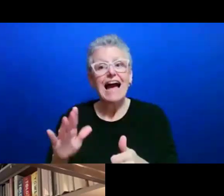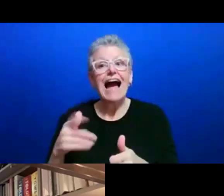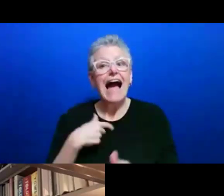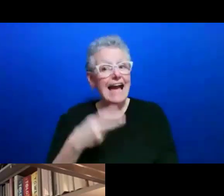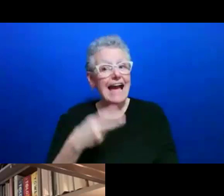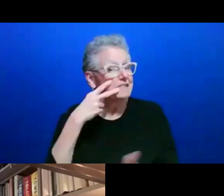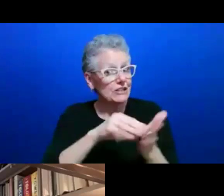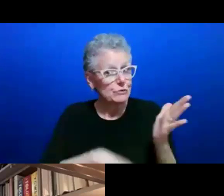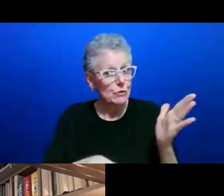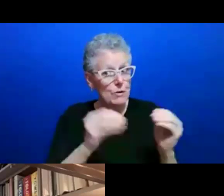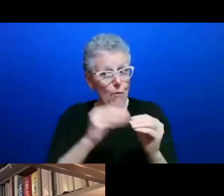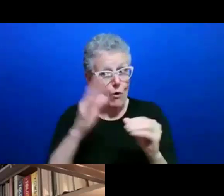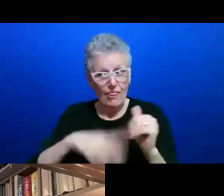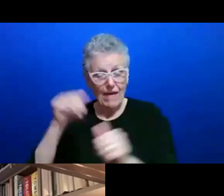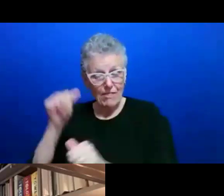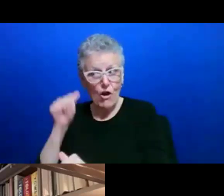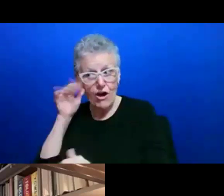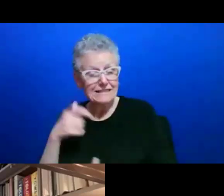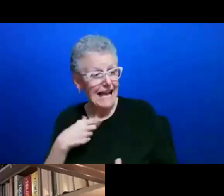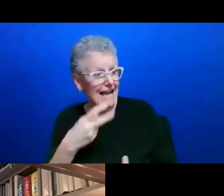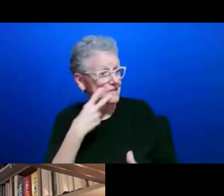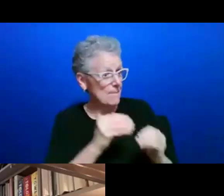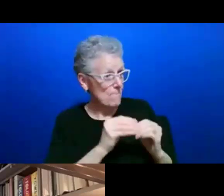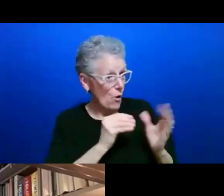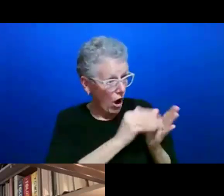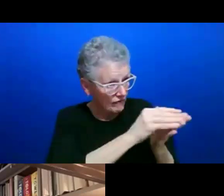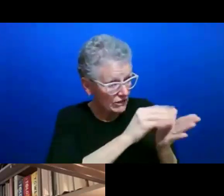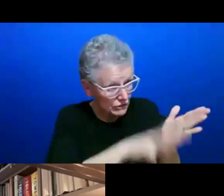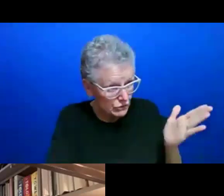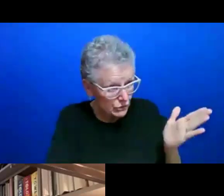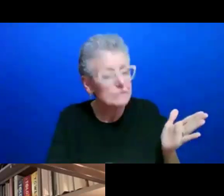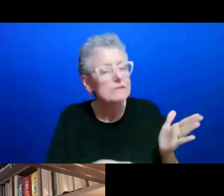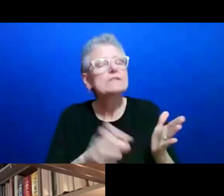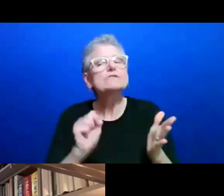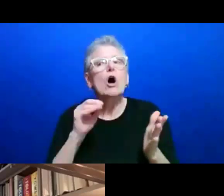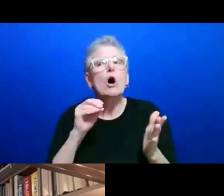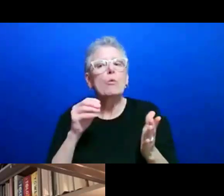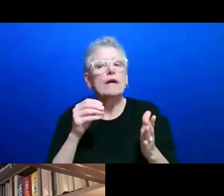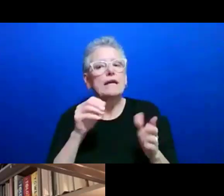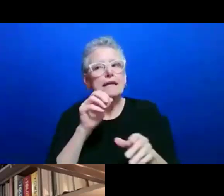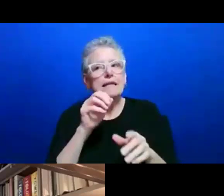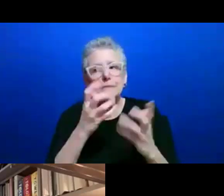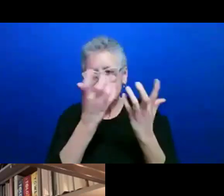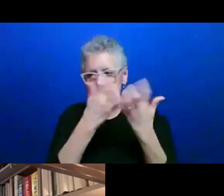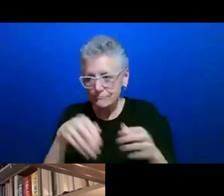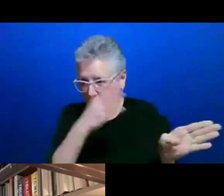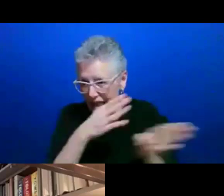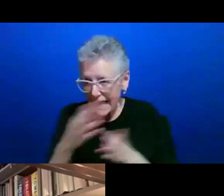more than she does, so we've been able to work on some auditory strategies back and forth,